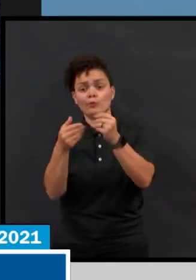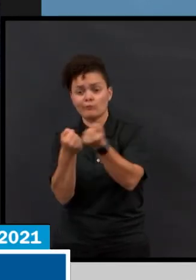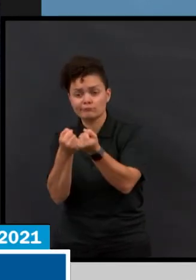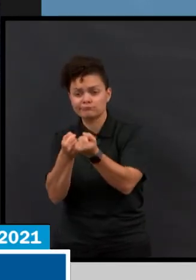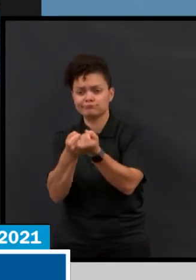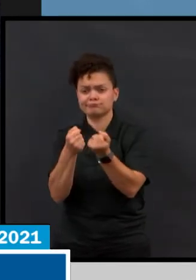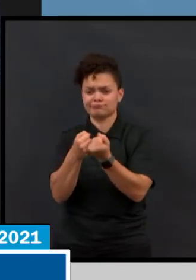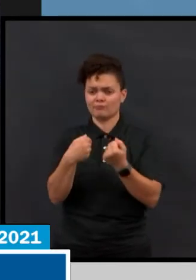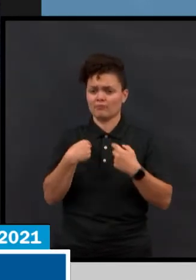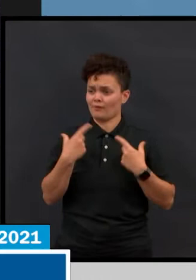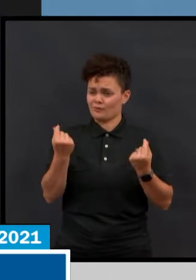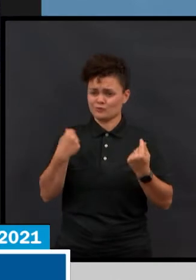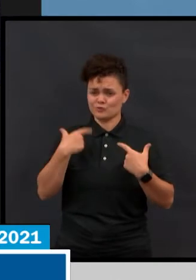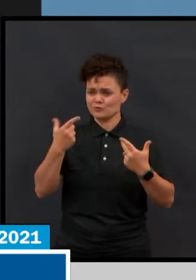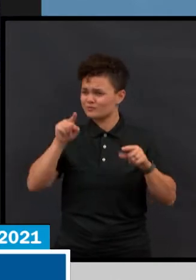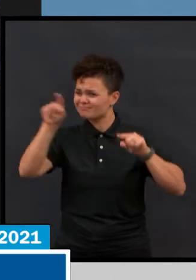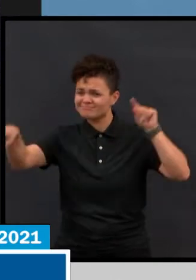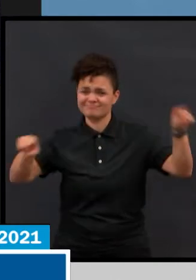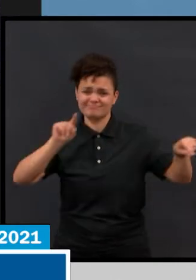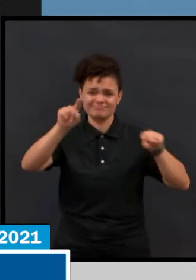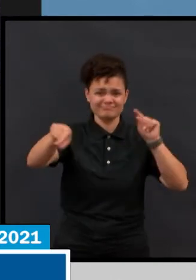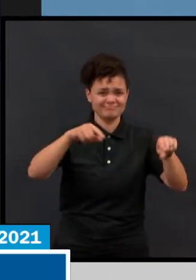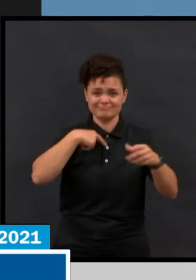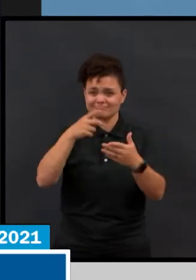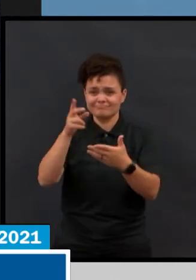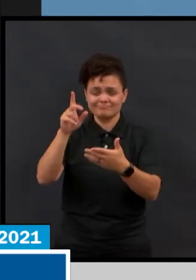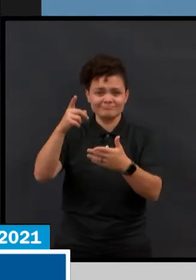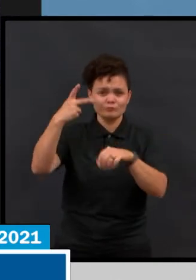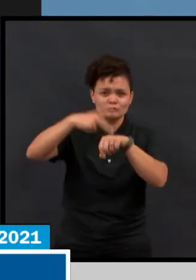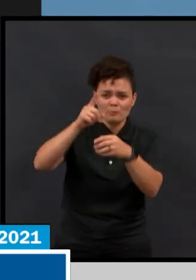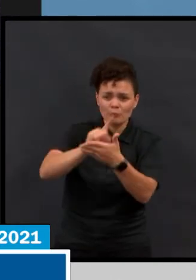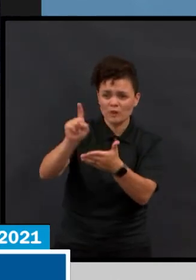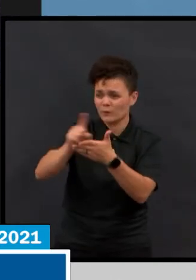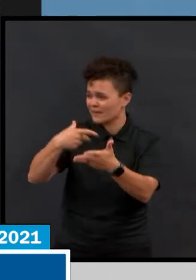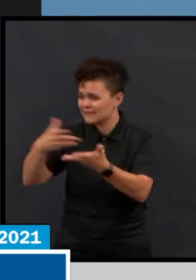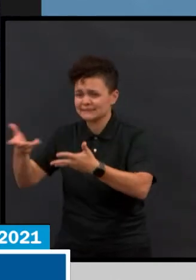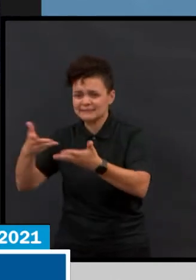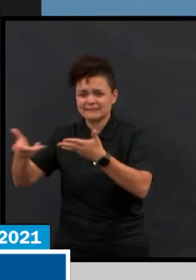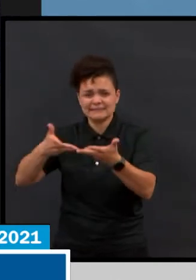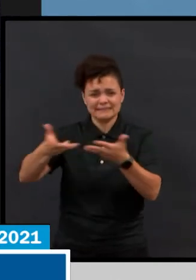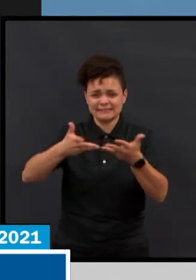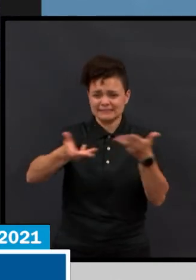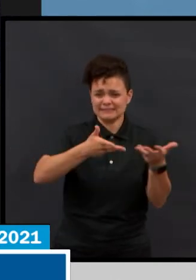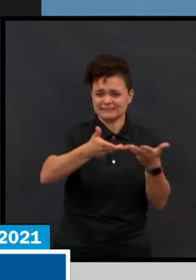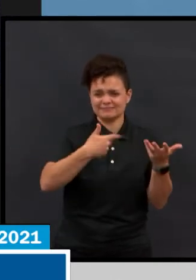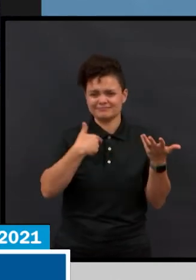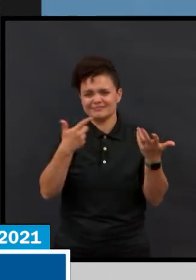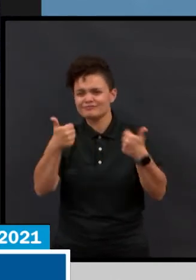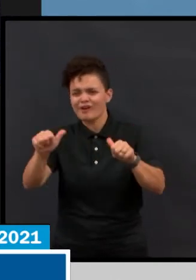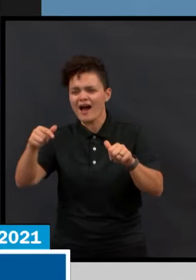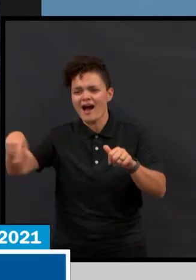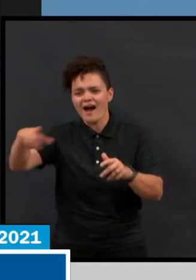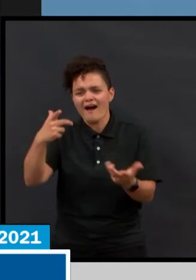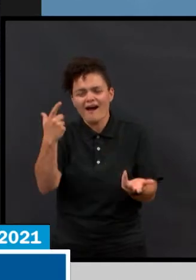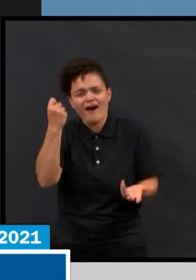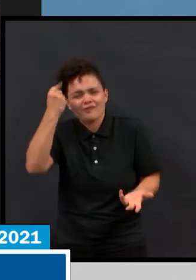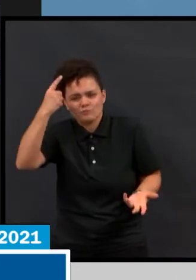almost twice a week for a long time trying to get them to understand or help them understand kind of